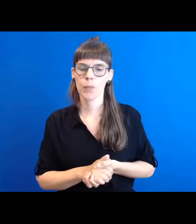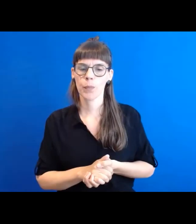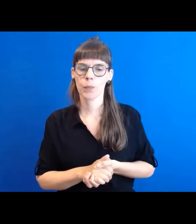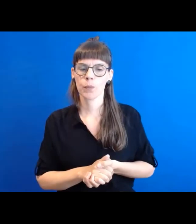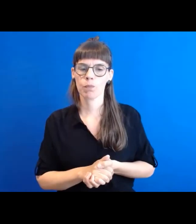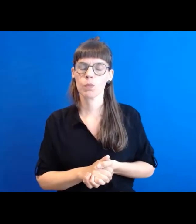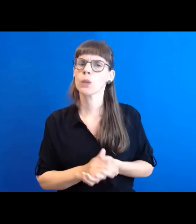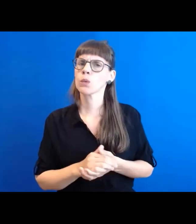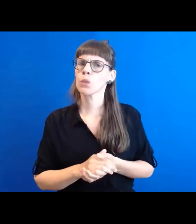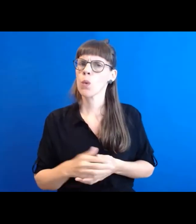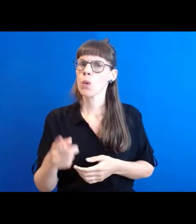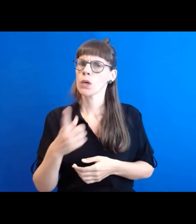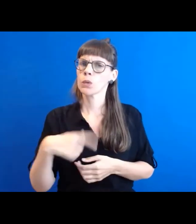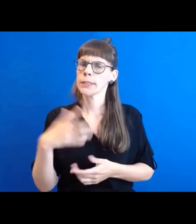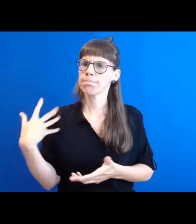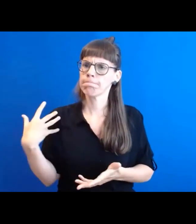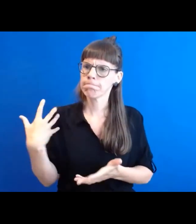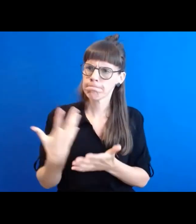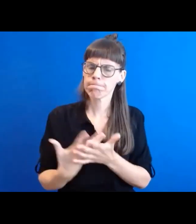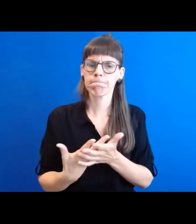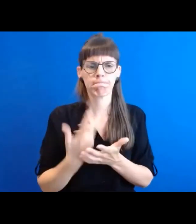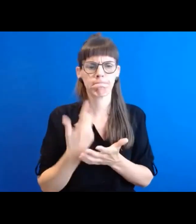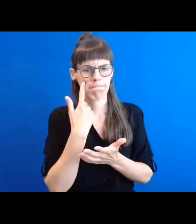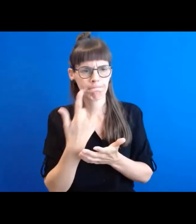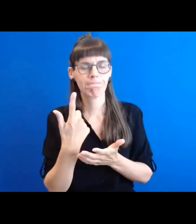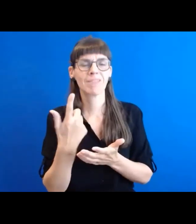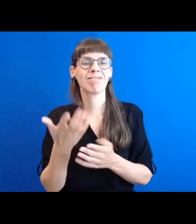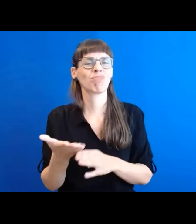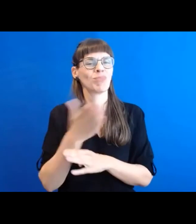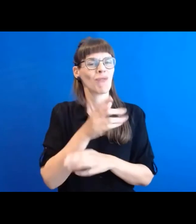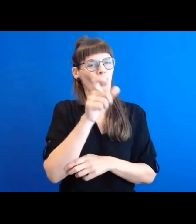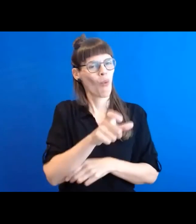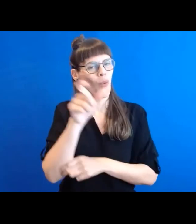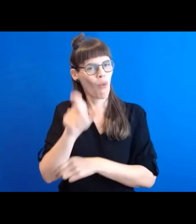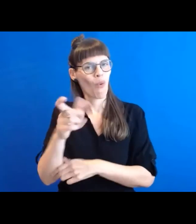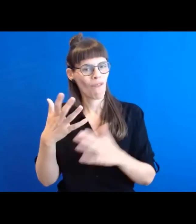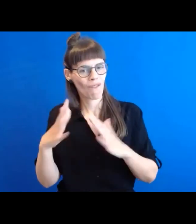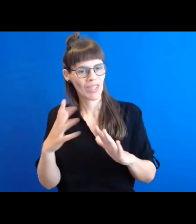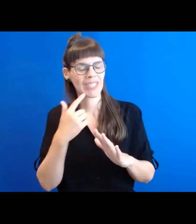we have seen